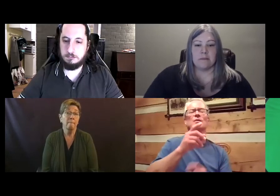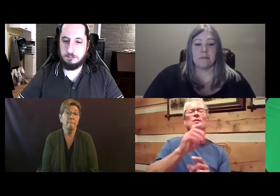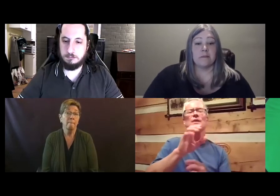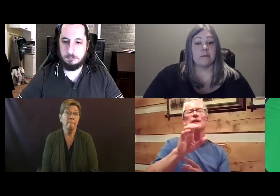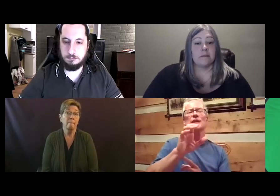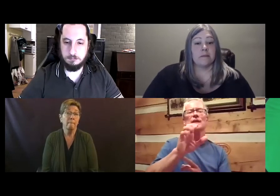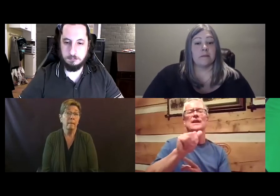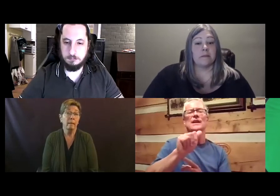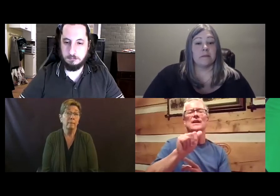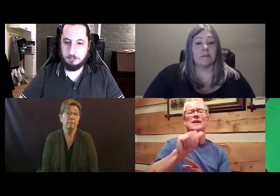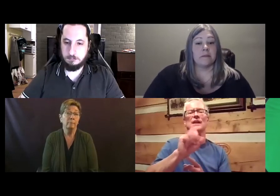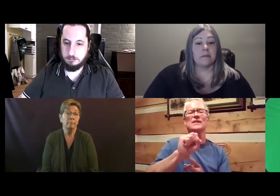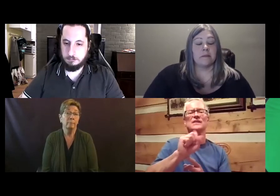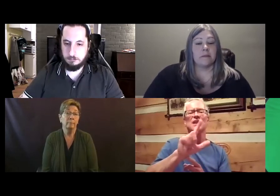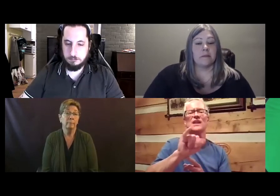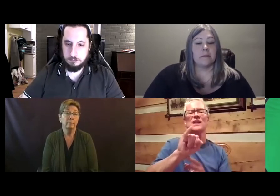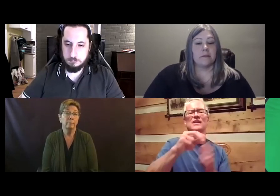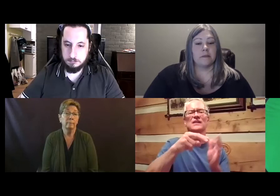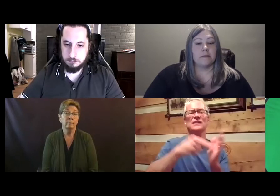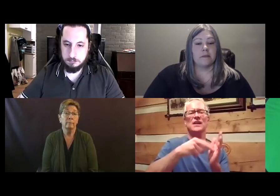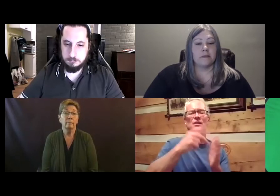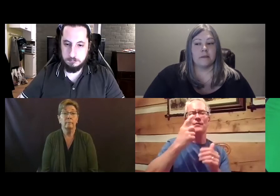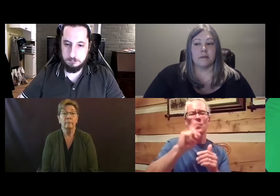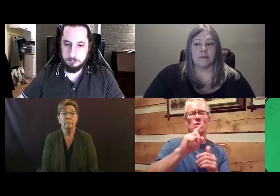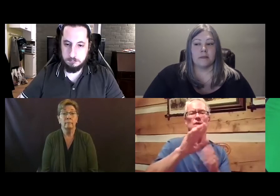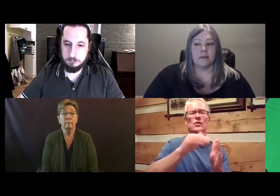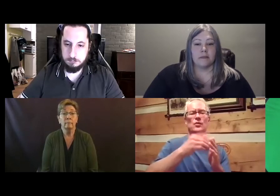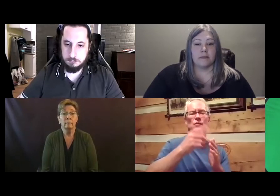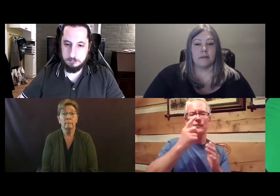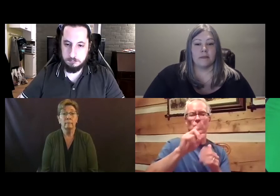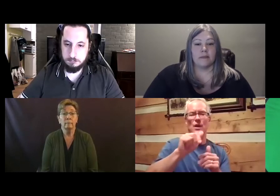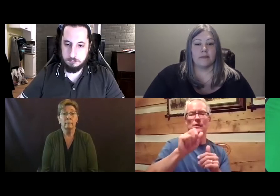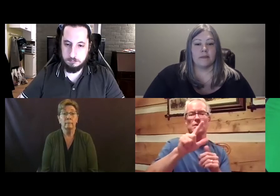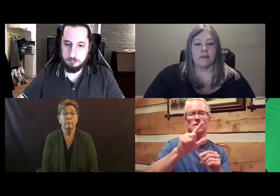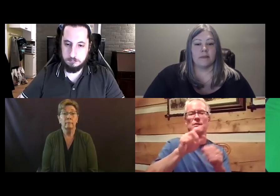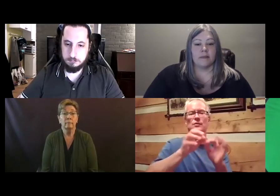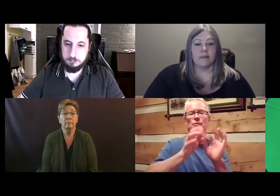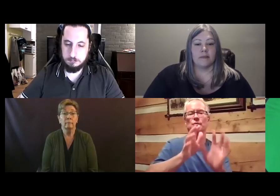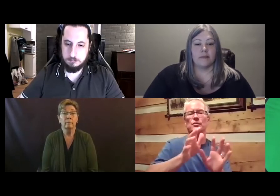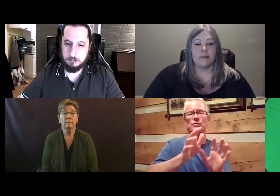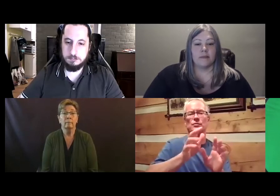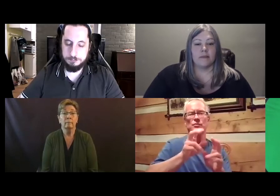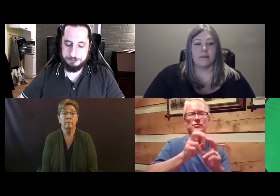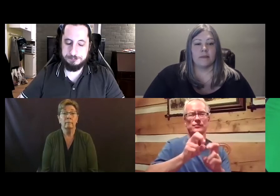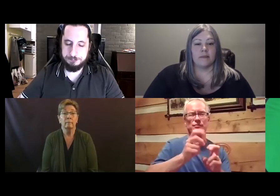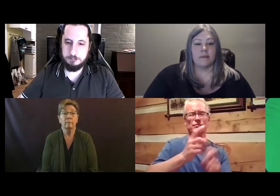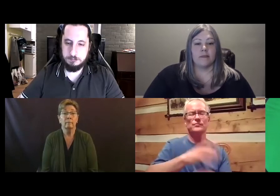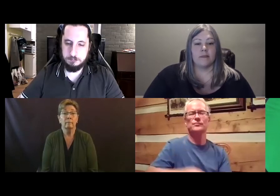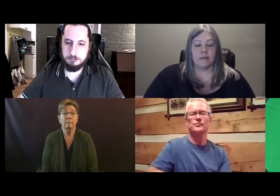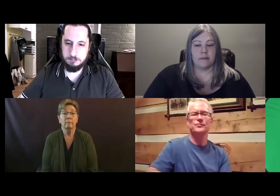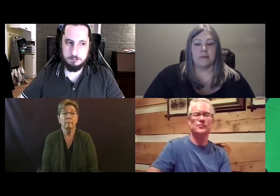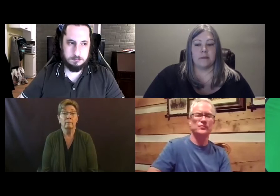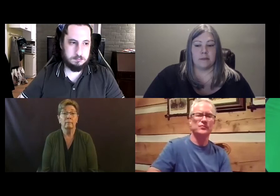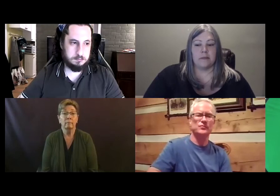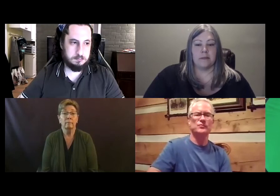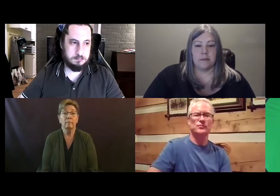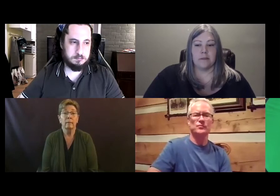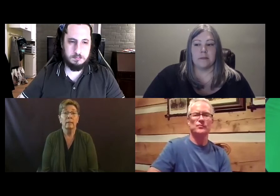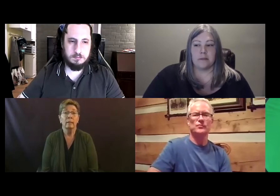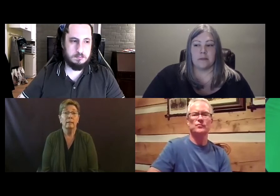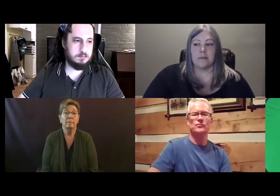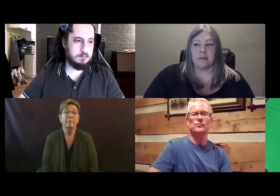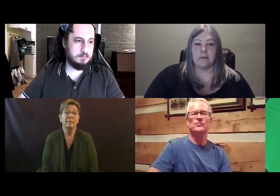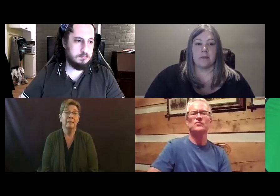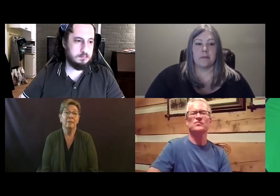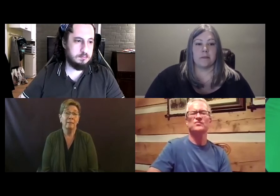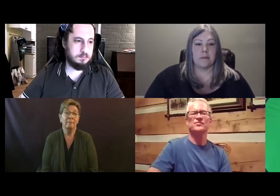Cliff: So CASLI, the Center for Assessment of Sign Language Interpreters.